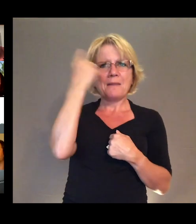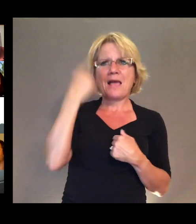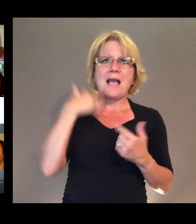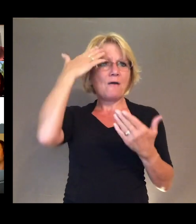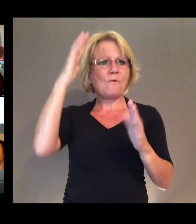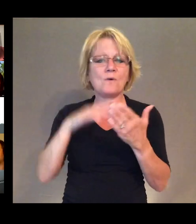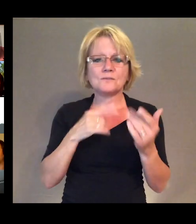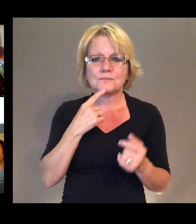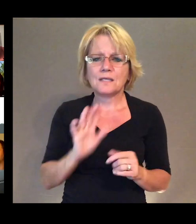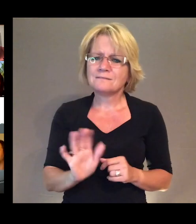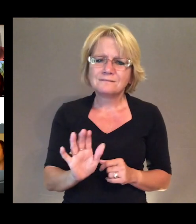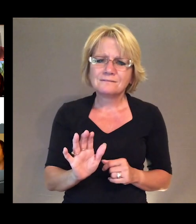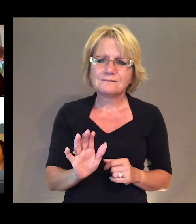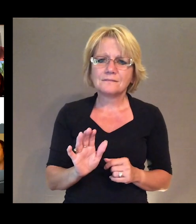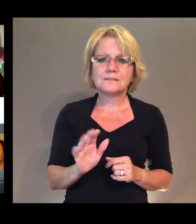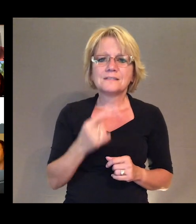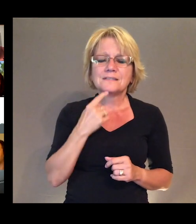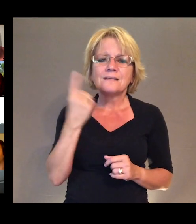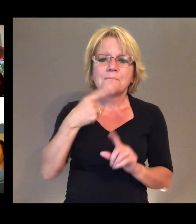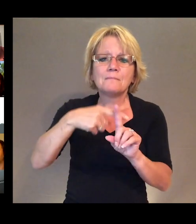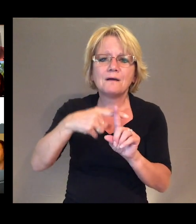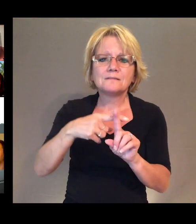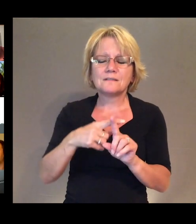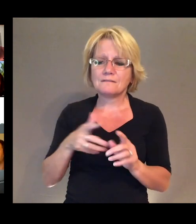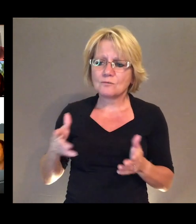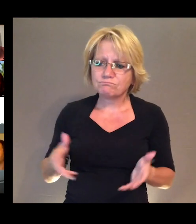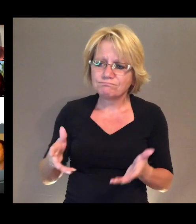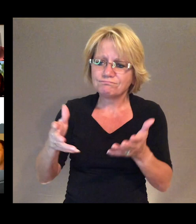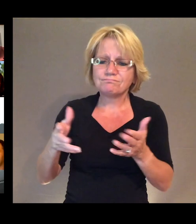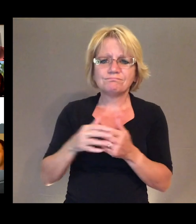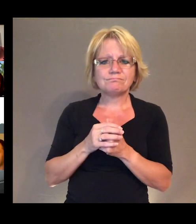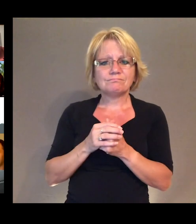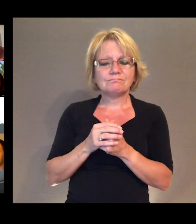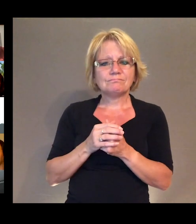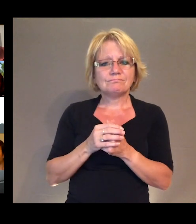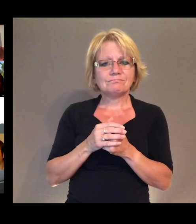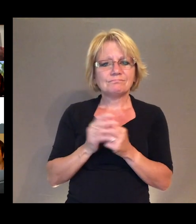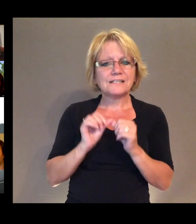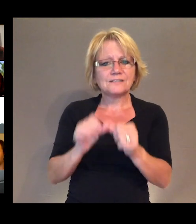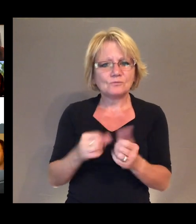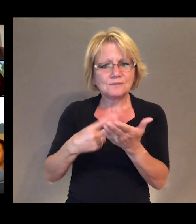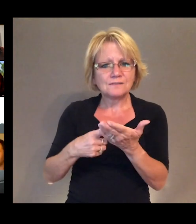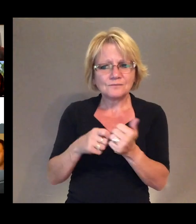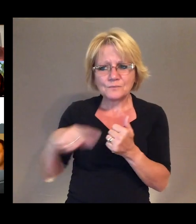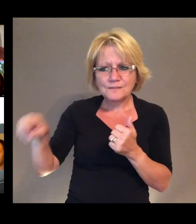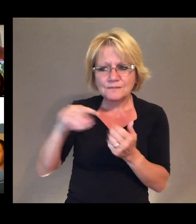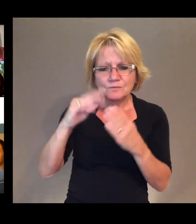It's an encouraging word. It say, you know, follow up on the conversation that you might've had with a student. It says just telling the student, you know what?